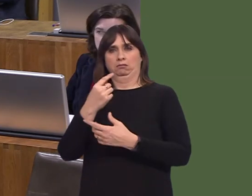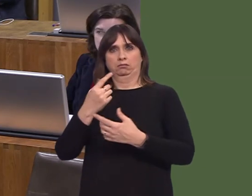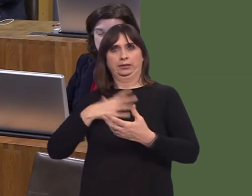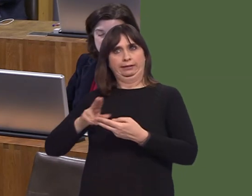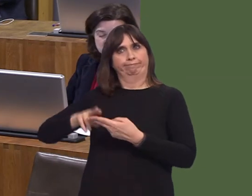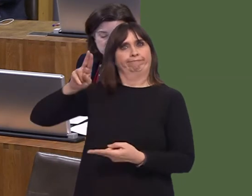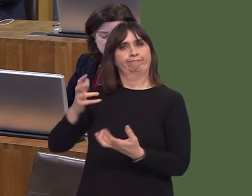2017.